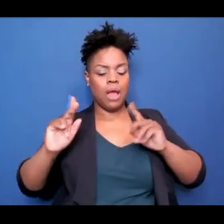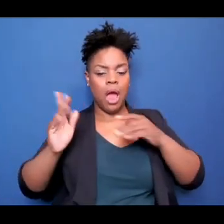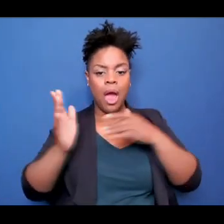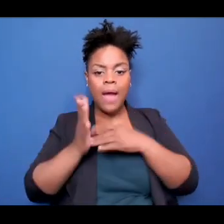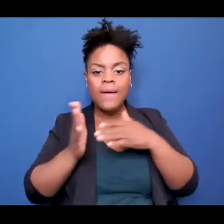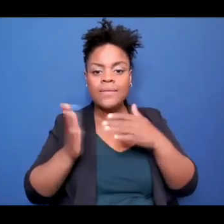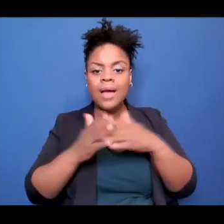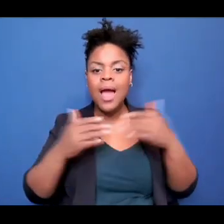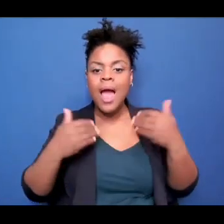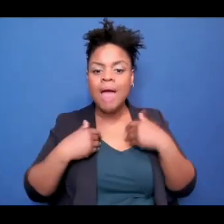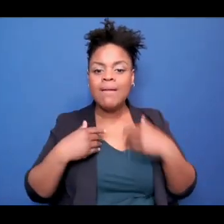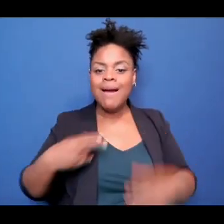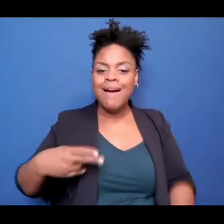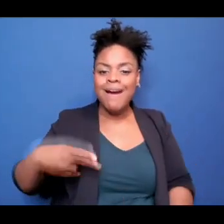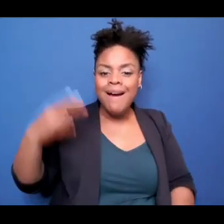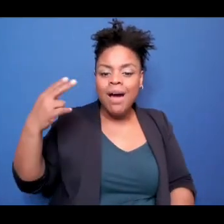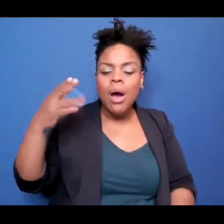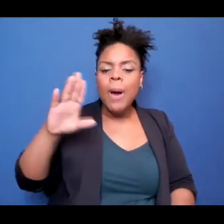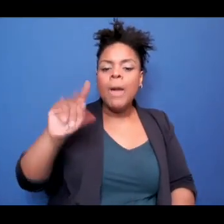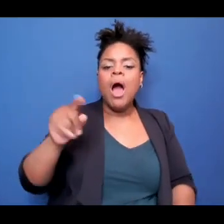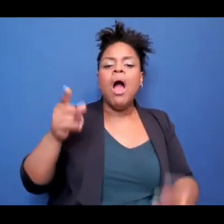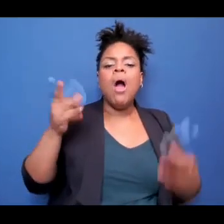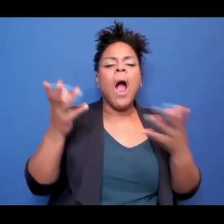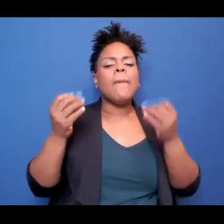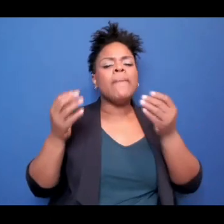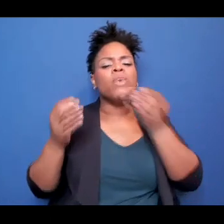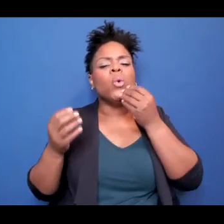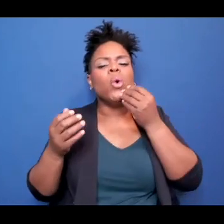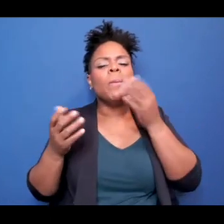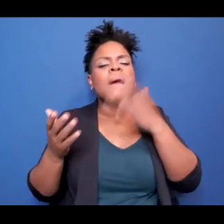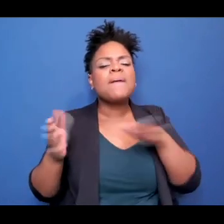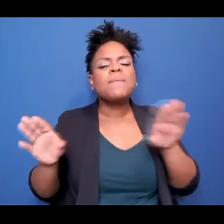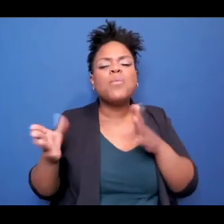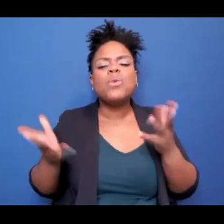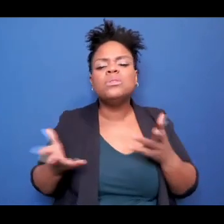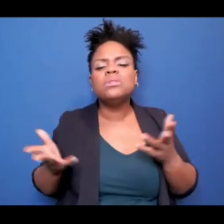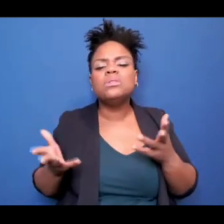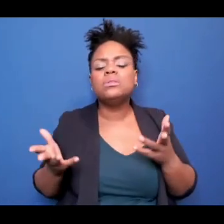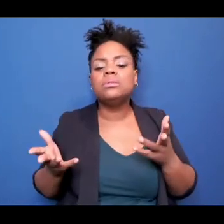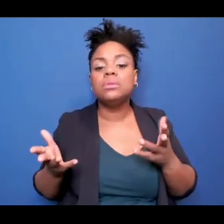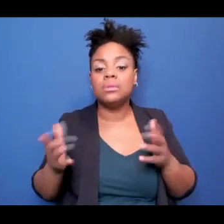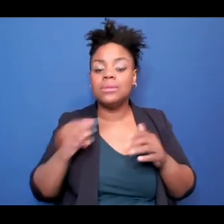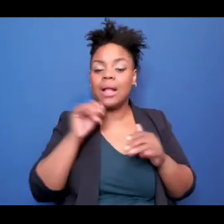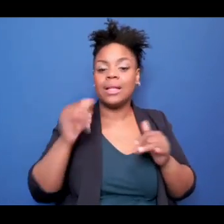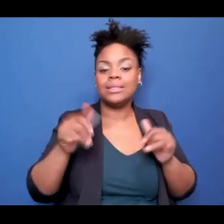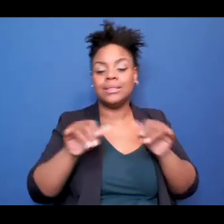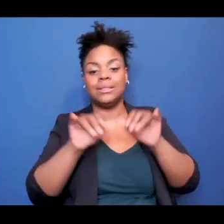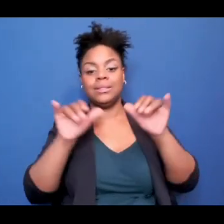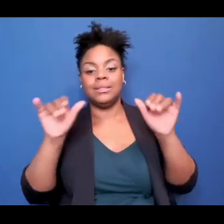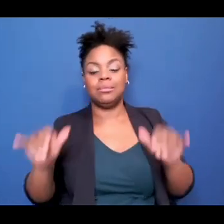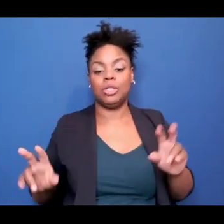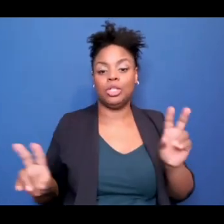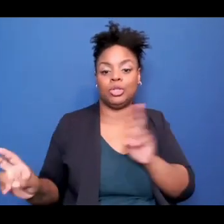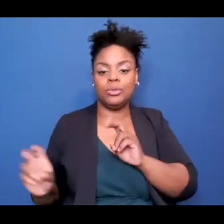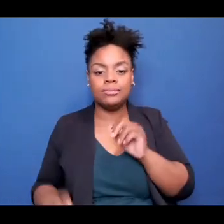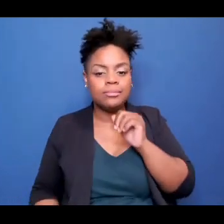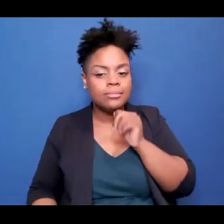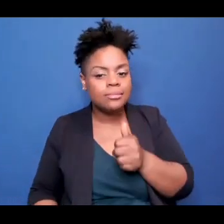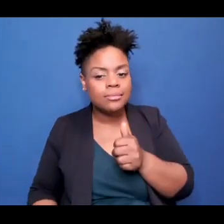DOESN'T ACTUALLY NECESSARILY LOOK TO UPSTREAM CAUSES. RIGHT? IT'S PROBABLY JUST ABOUT BLACK PEOPLE'S BAD BEHAVIOR.